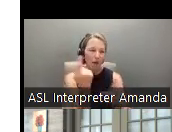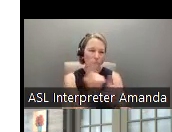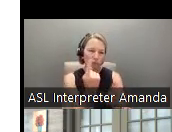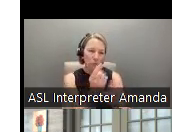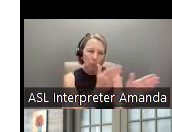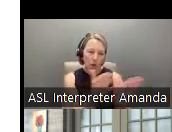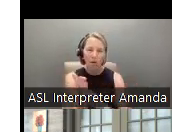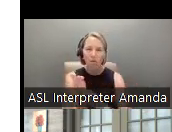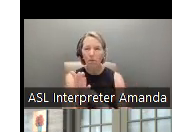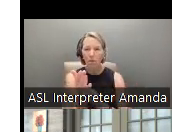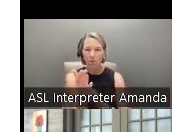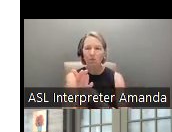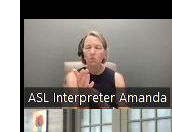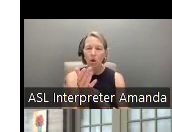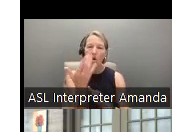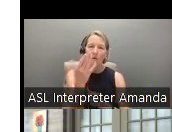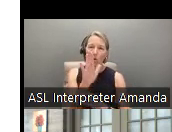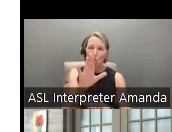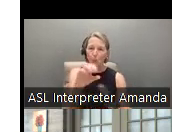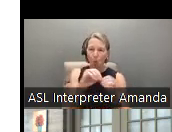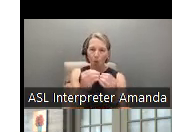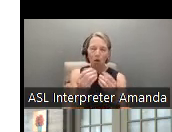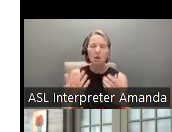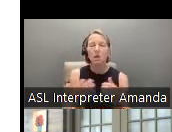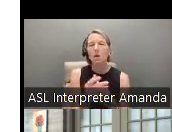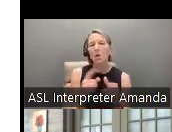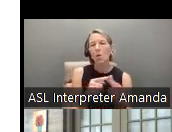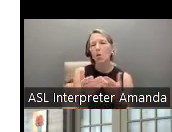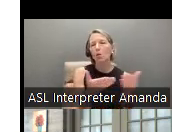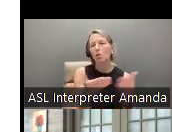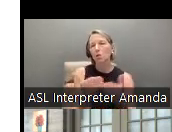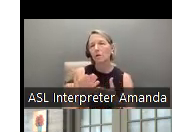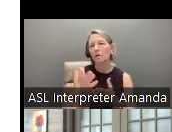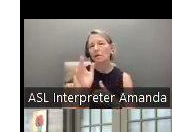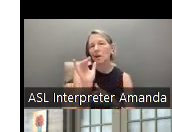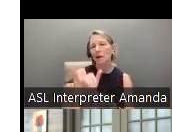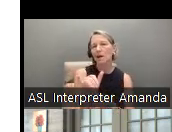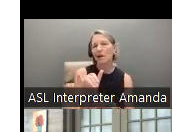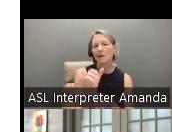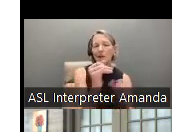um a corrective action plan for your organization or your services as a maybe as an individual payee